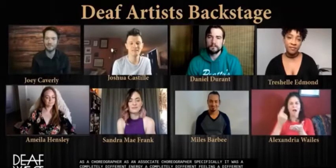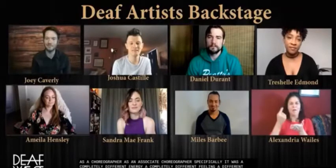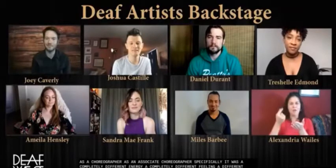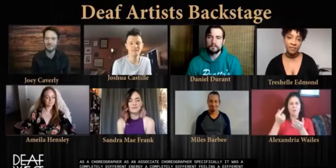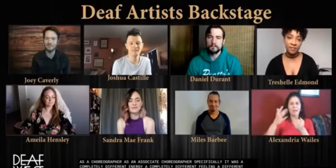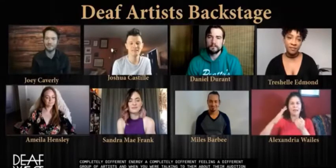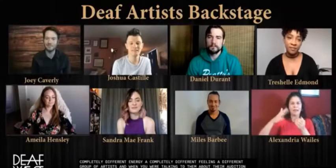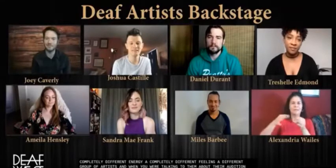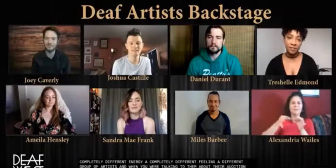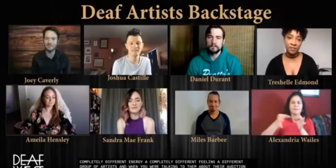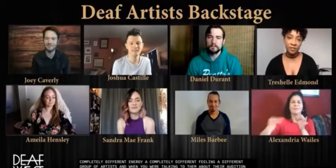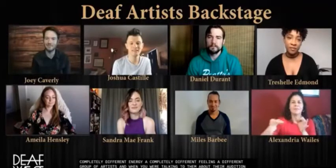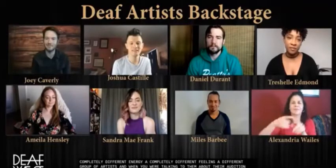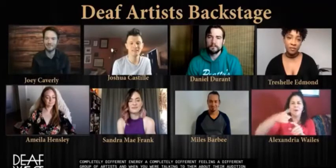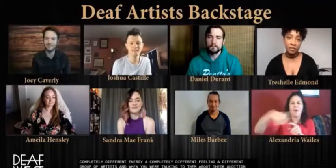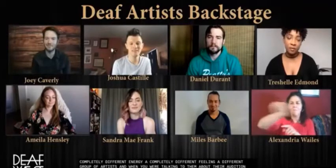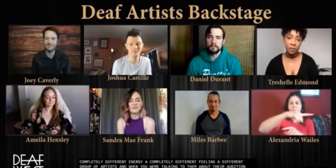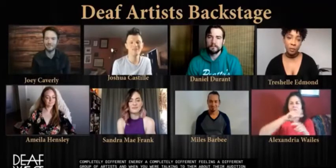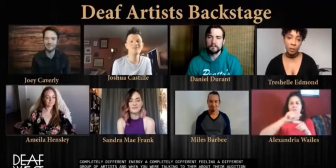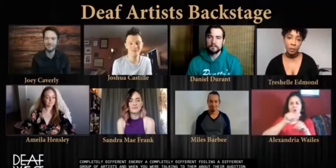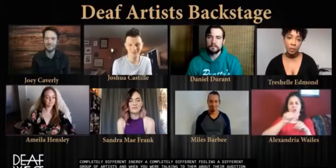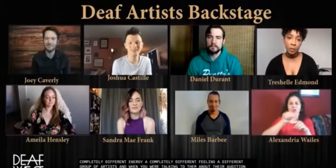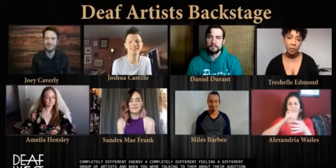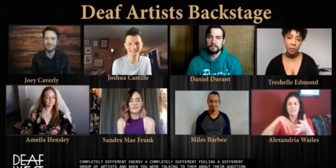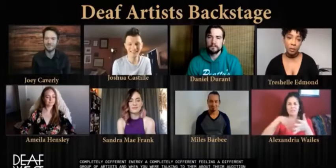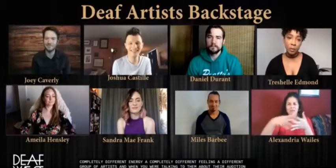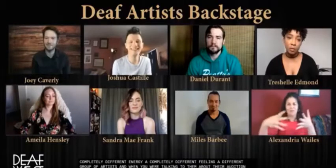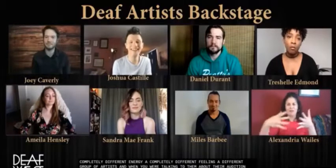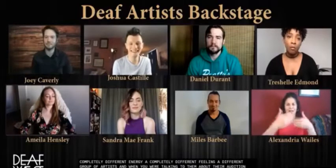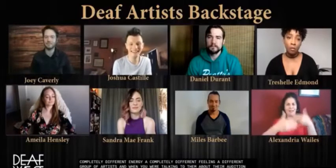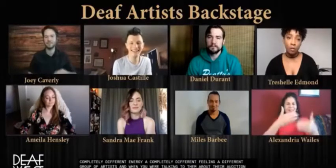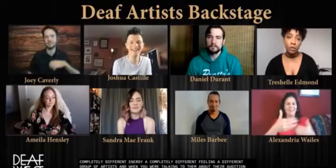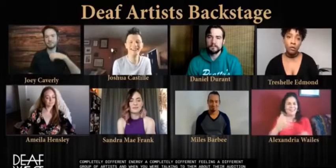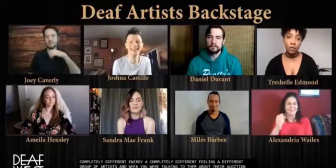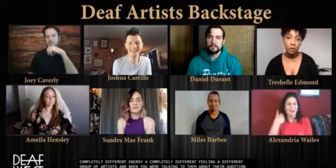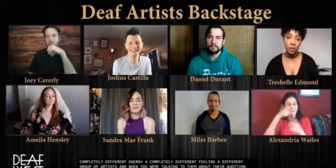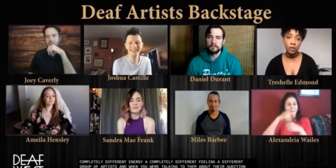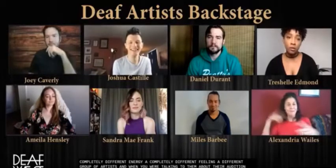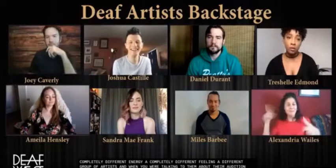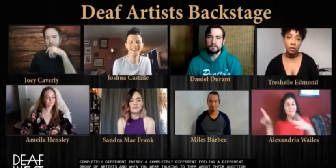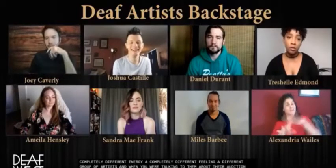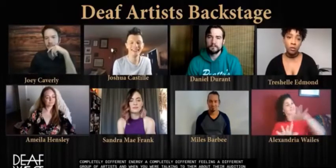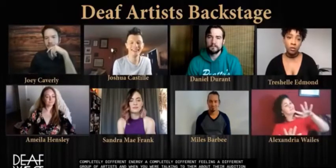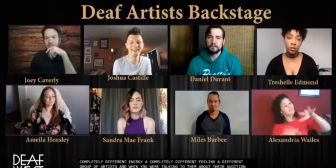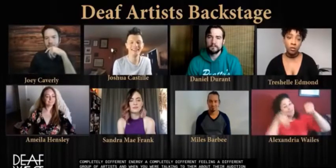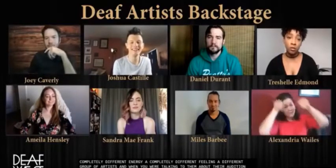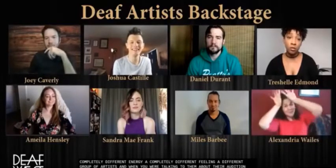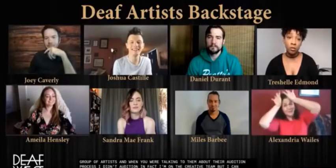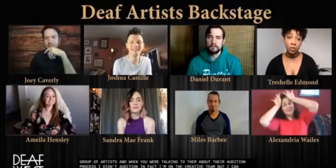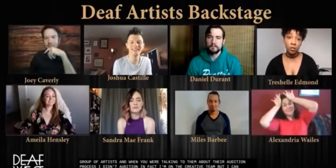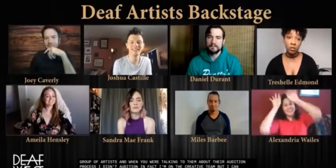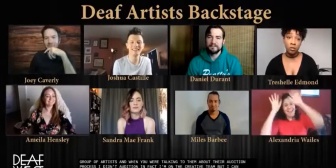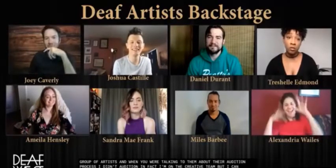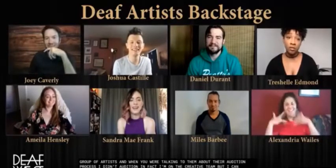The first day that we all came together, I was a little bit behind in their rehearsal schedule.